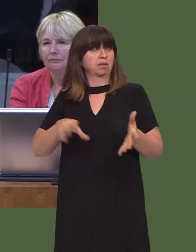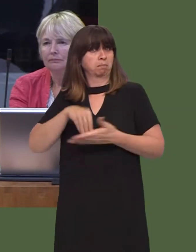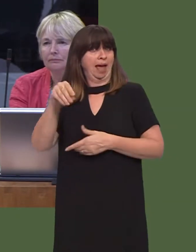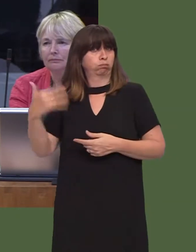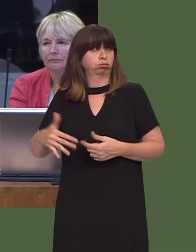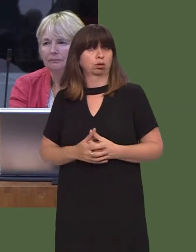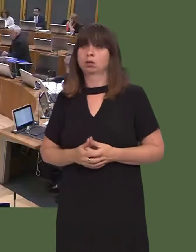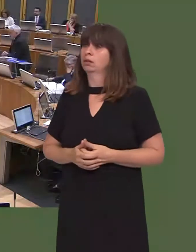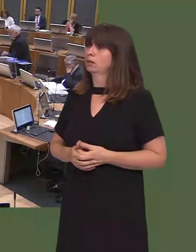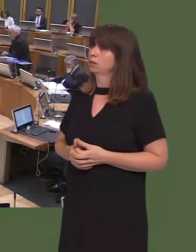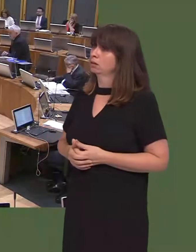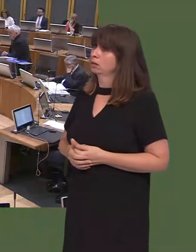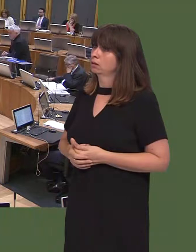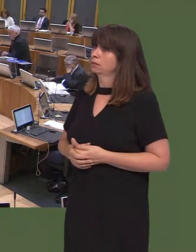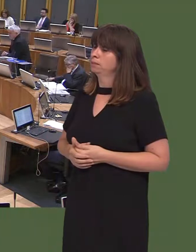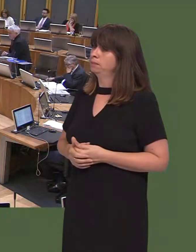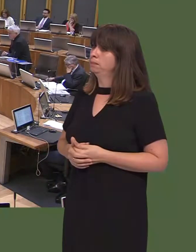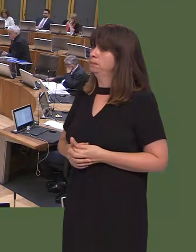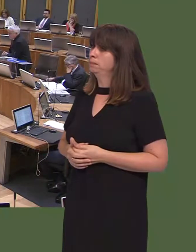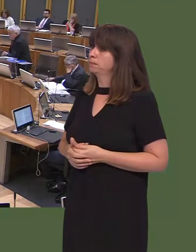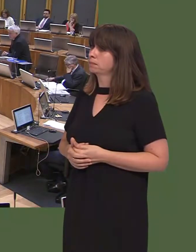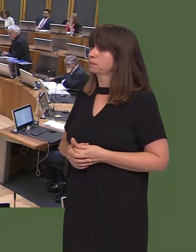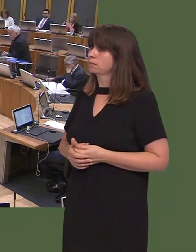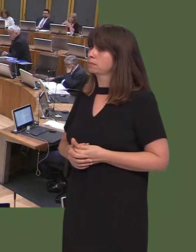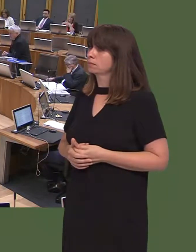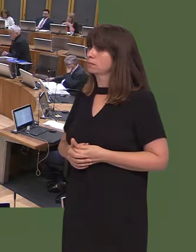education? Carwyn Jones: Well, first of all, Iím surprised